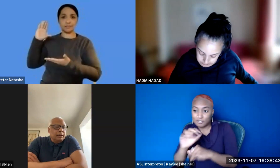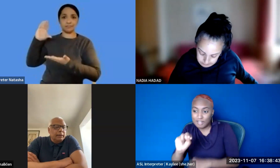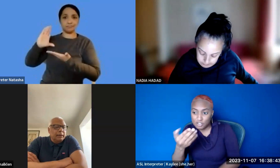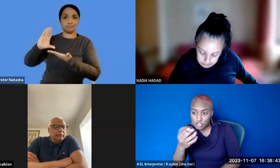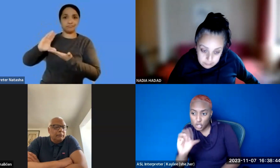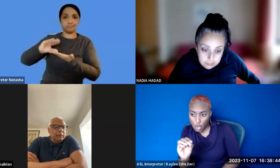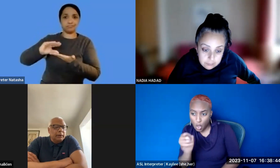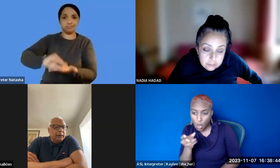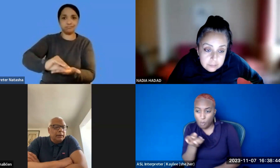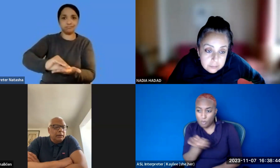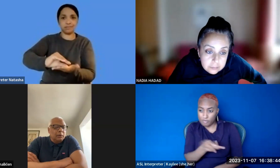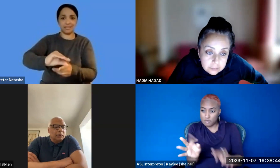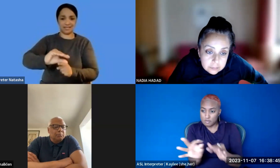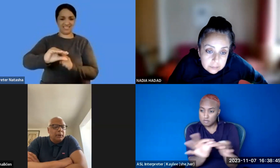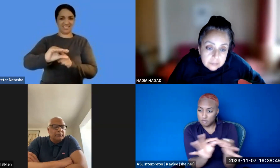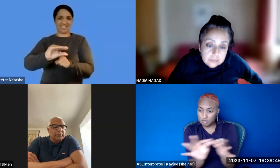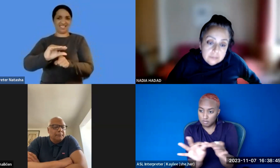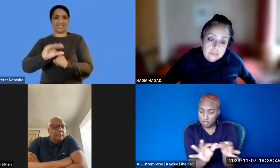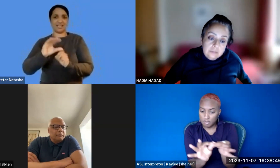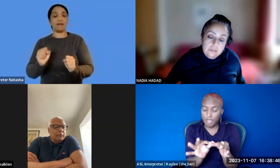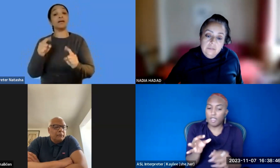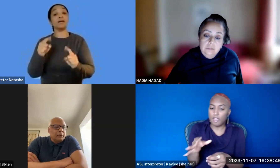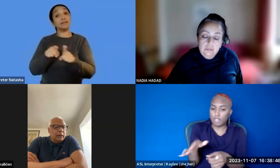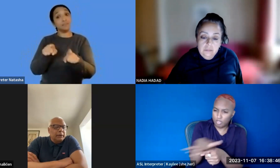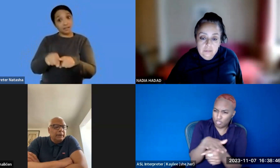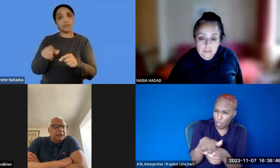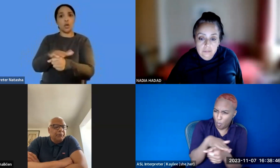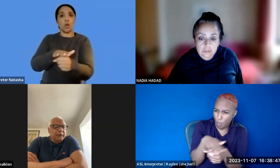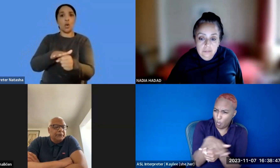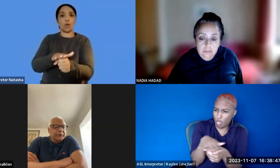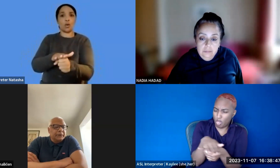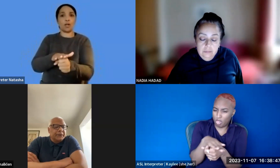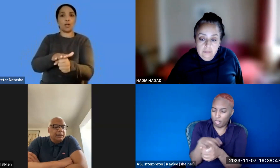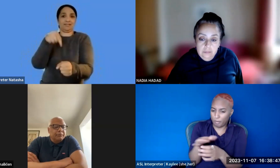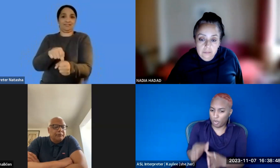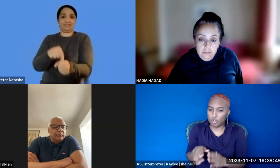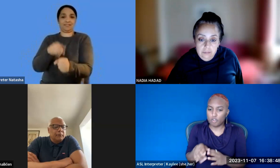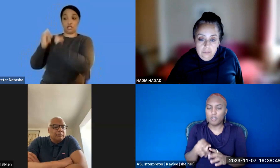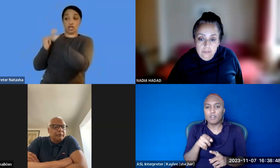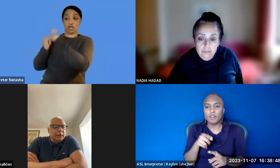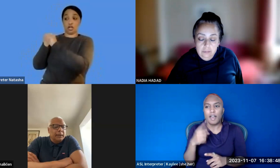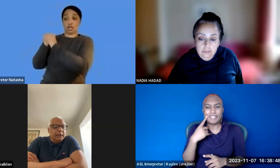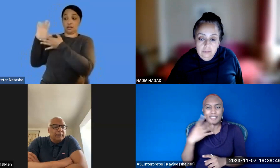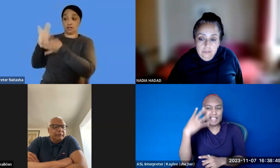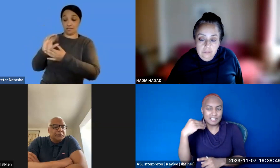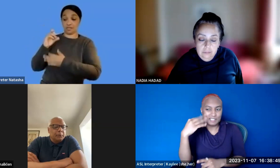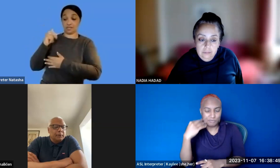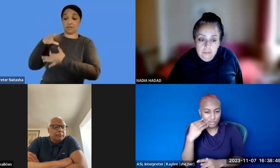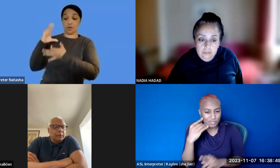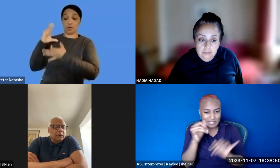and then a local partner. I think the experience is the same for ADF as well.